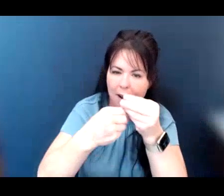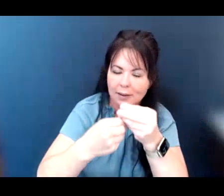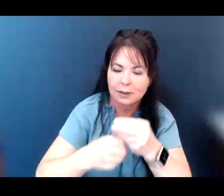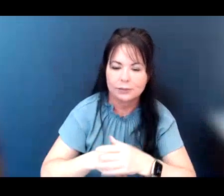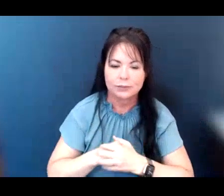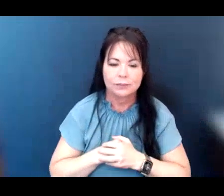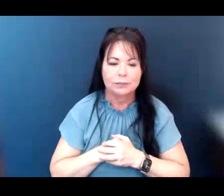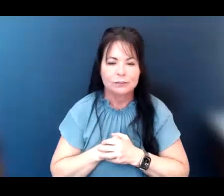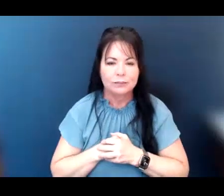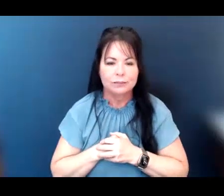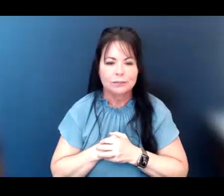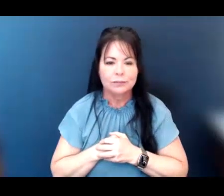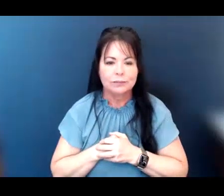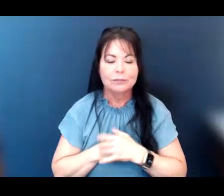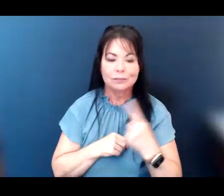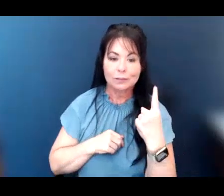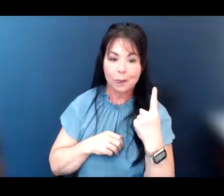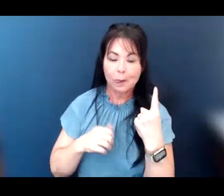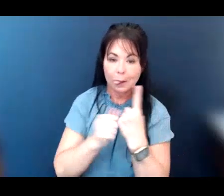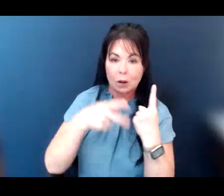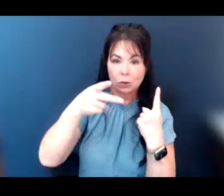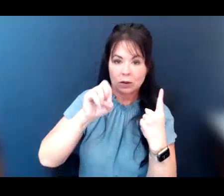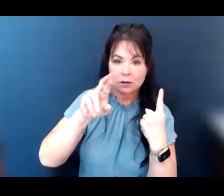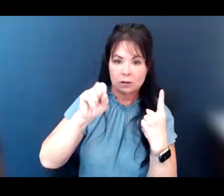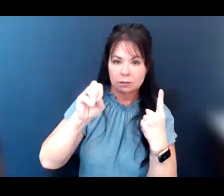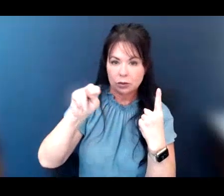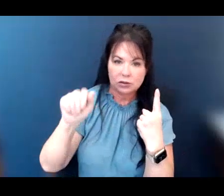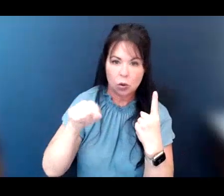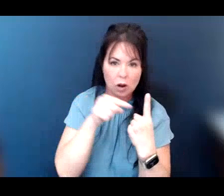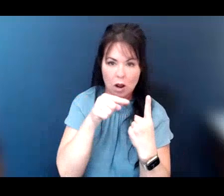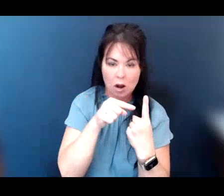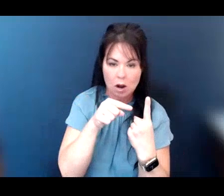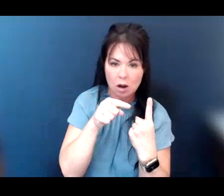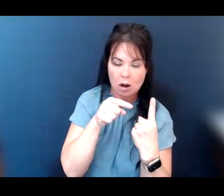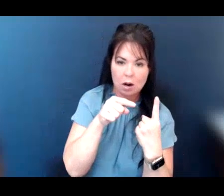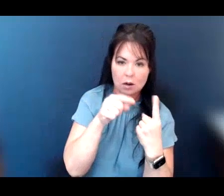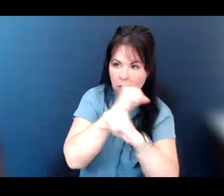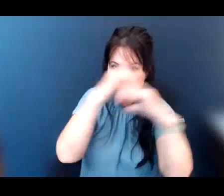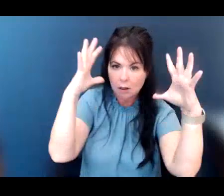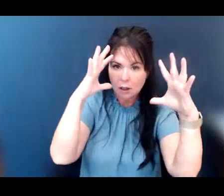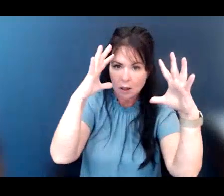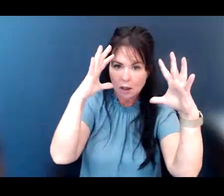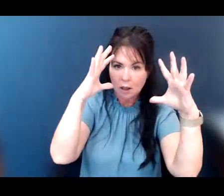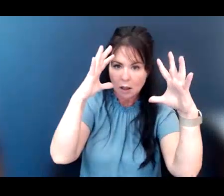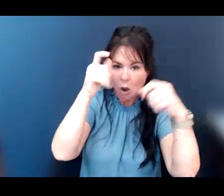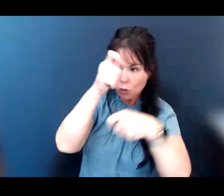The one thing about personas is they do not replace talking with your users directly. You still want to make sure that you're